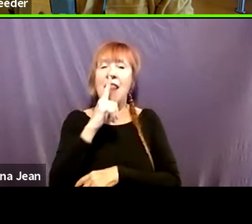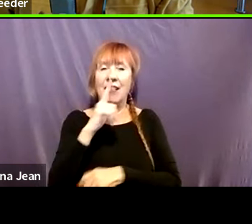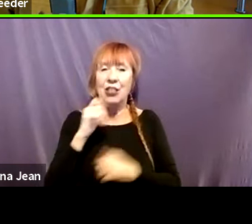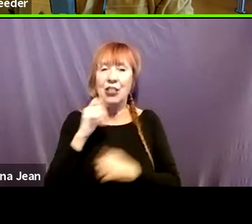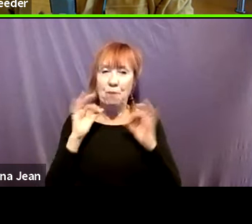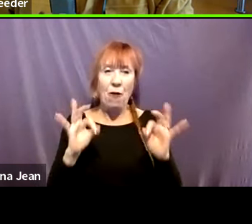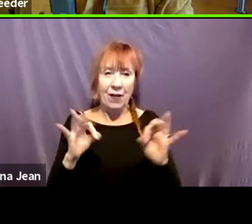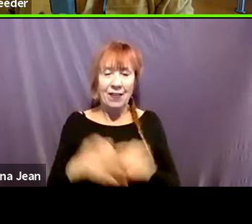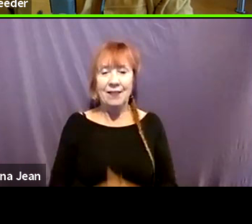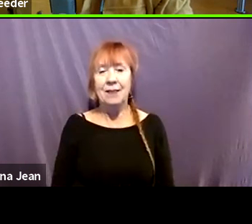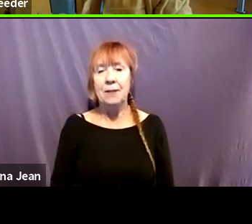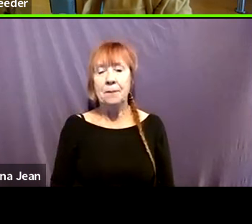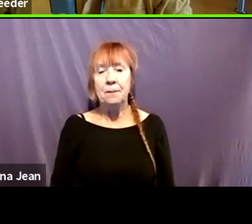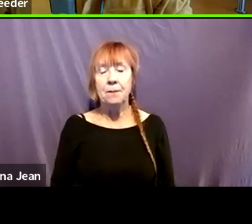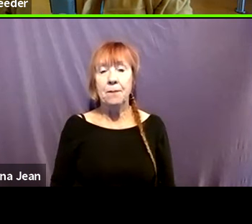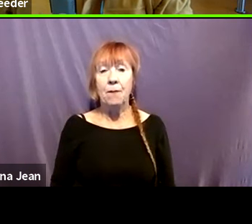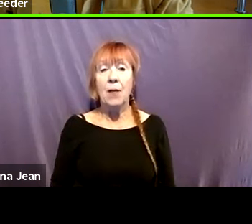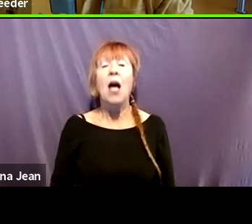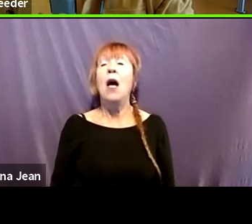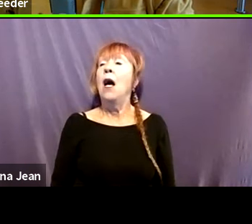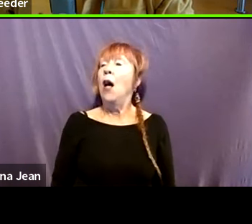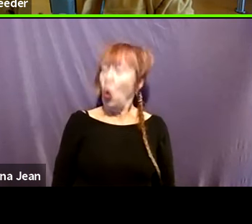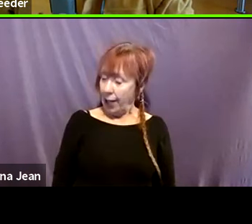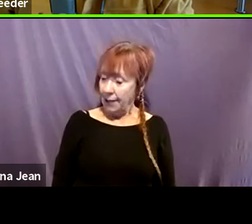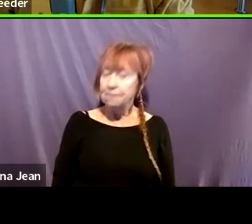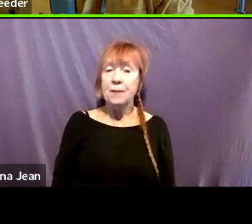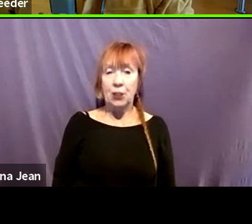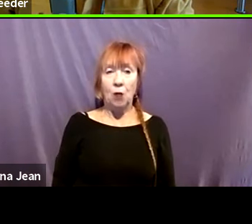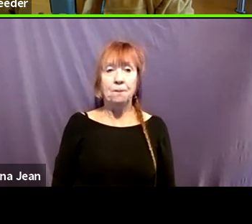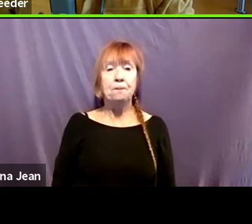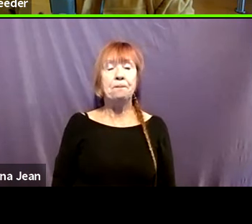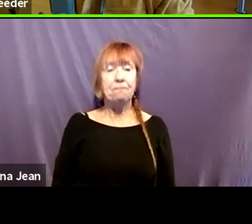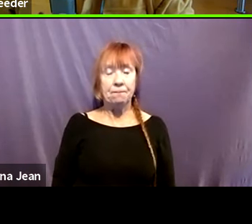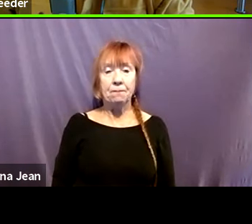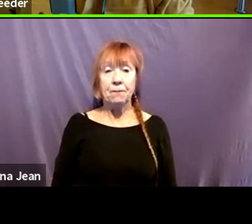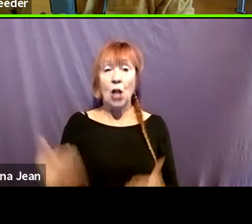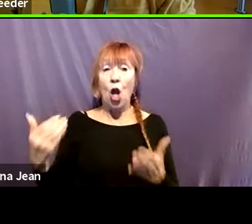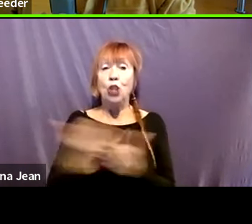As new writers, if you're aspiring to direct,